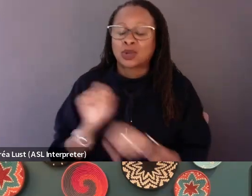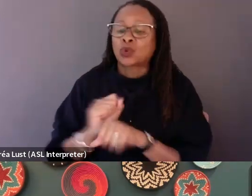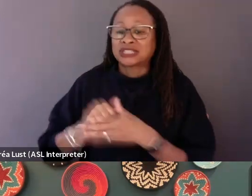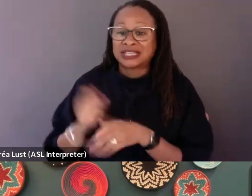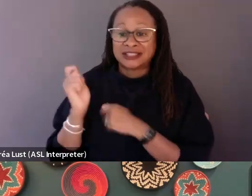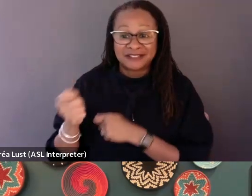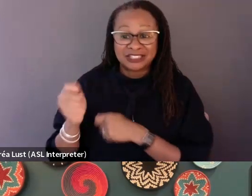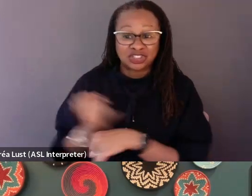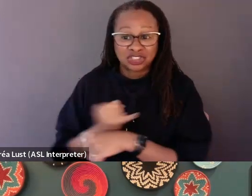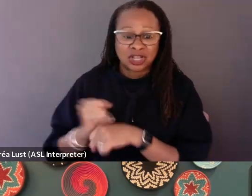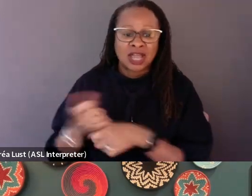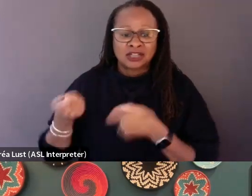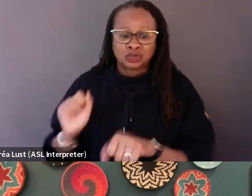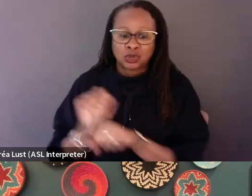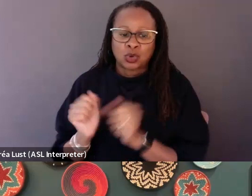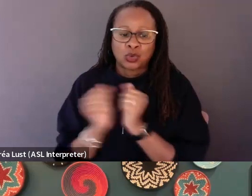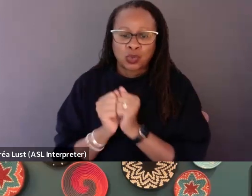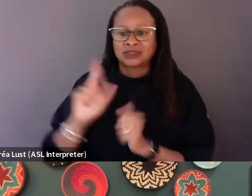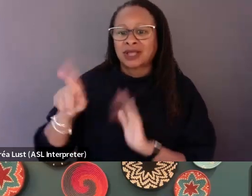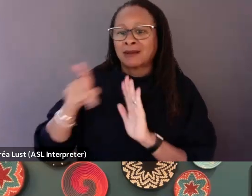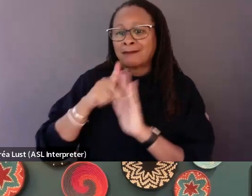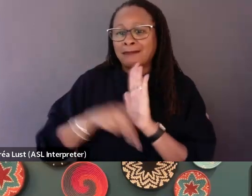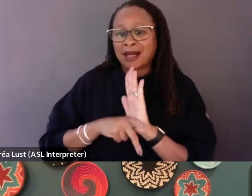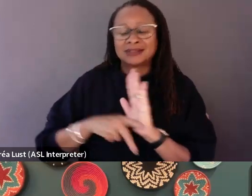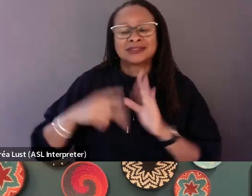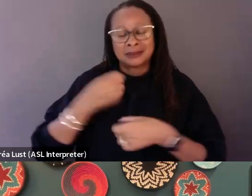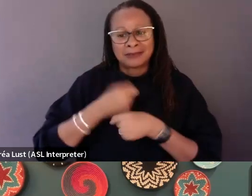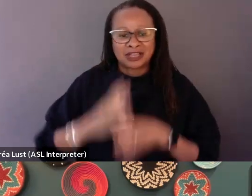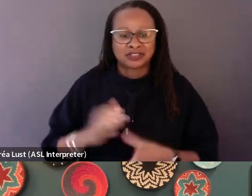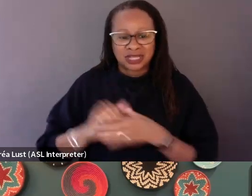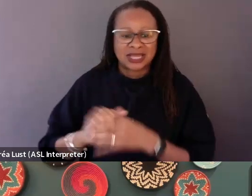He is trying to work with the policy policymakers in India. He works closely with the government.